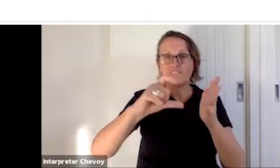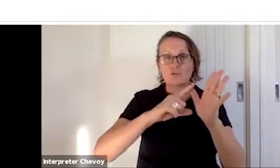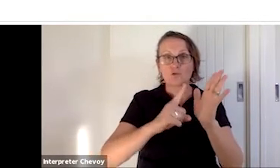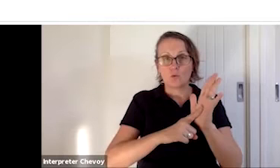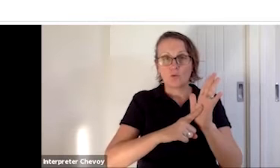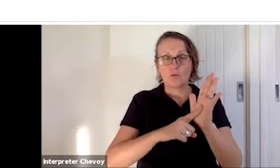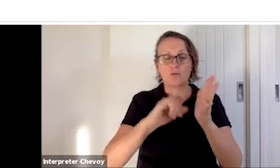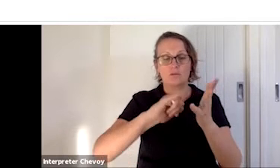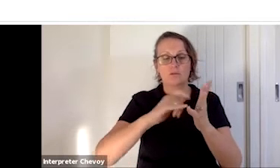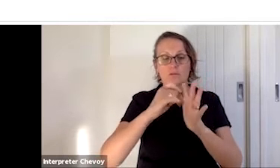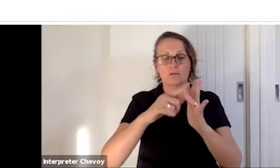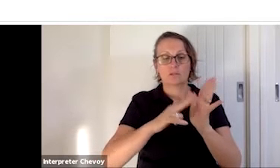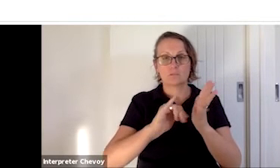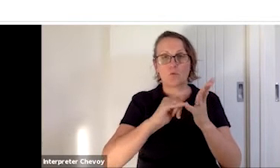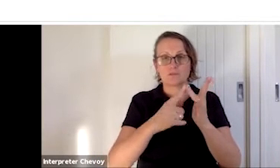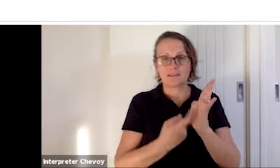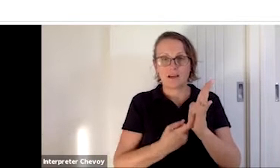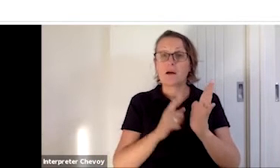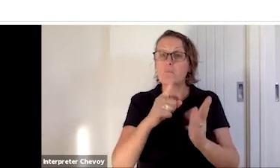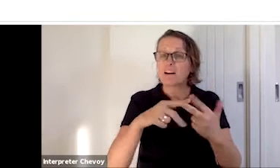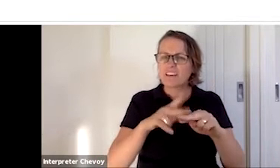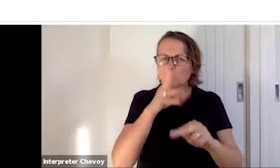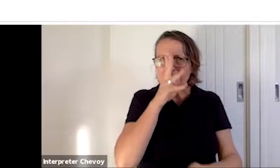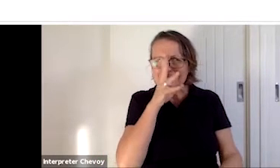about that, you could just contact the Artists Services Team and we could go into that in a bit